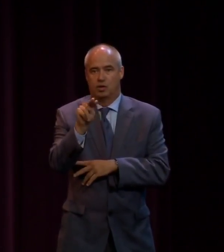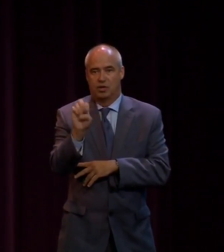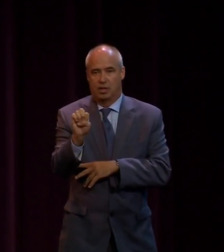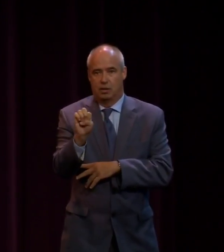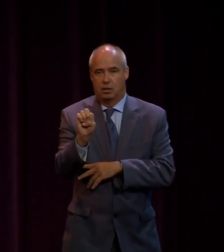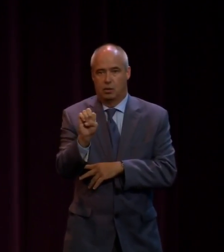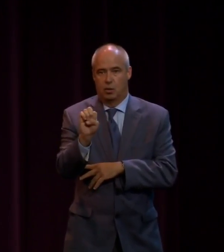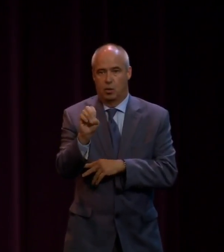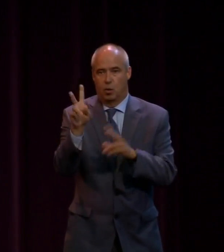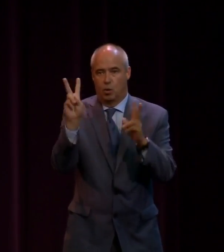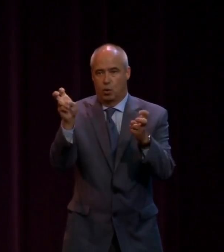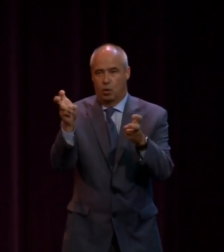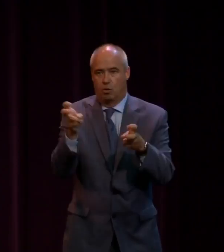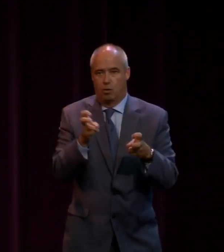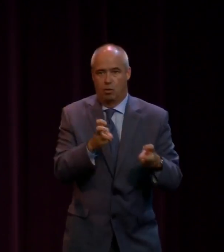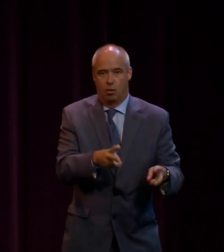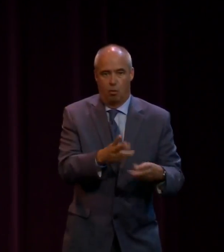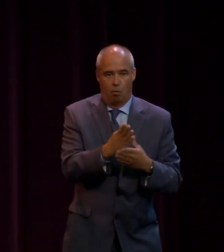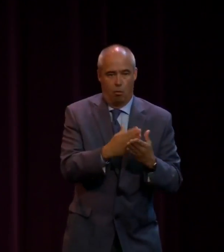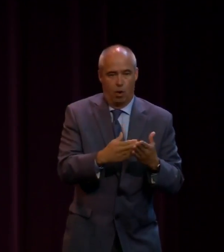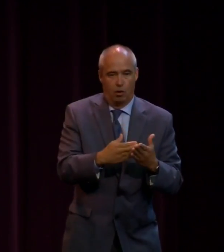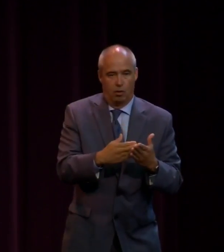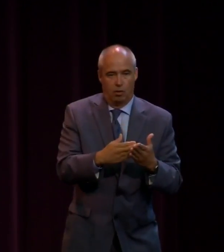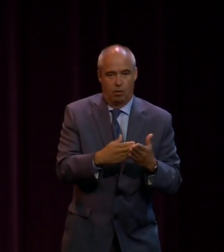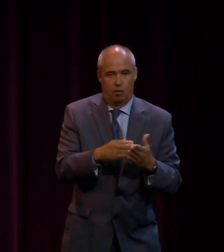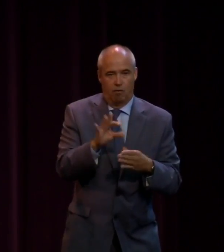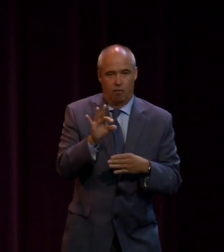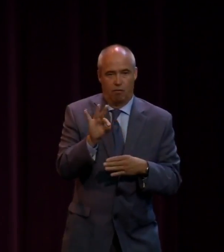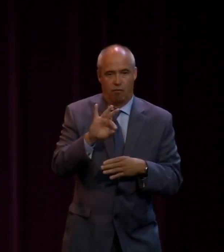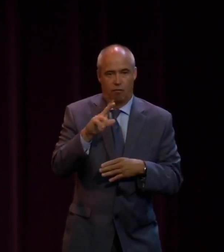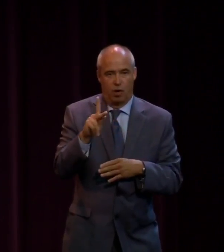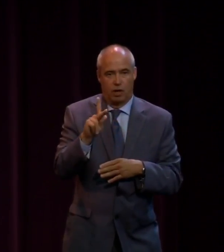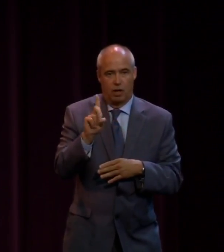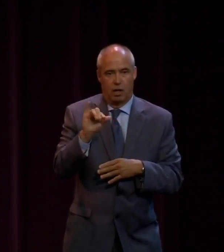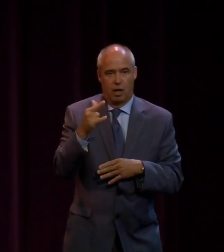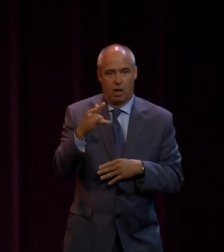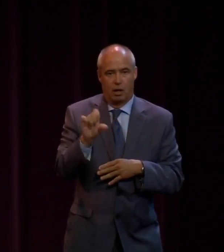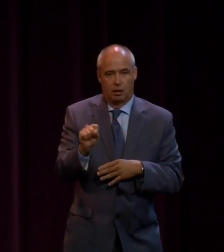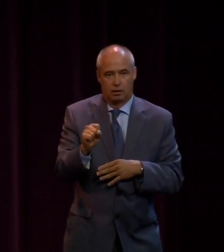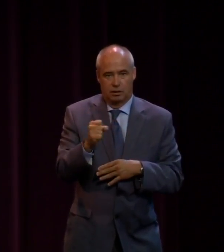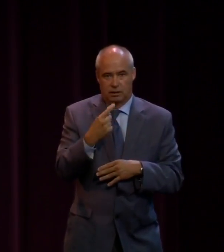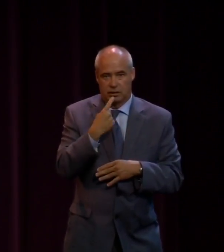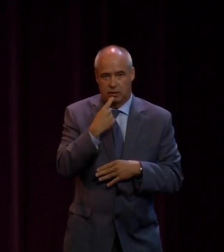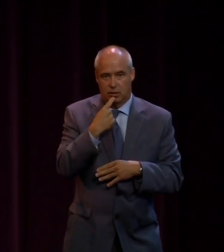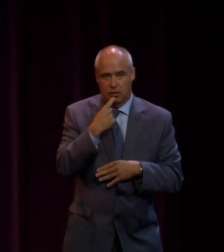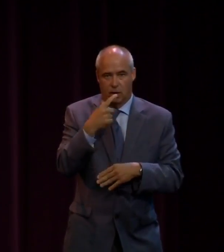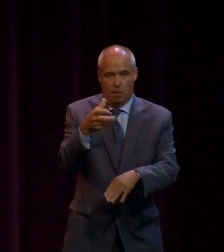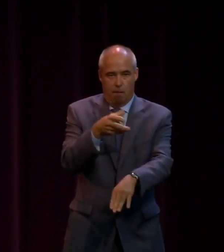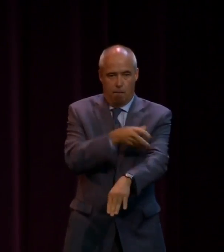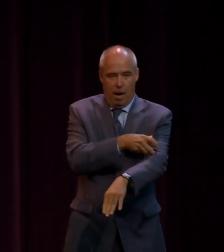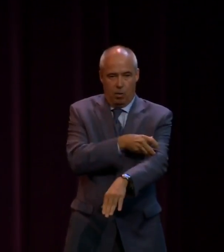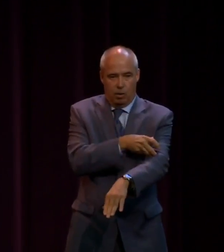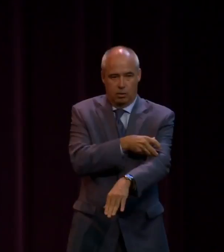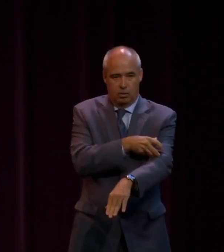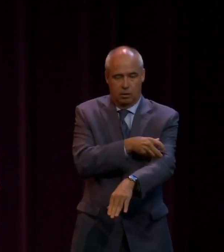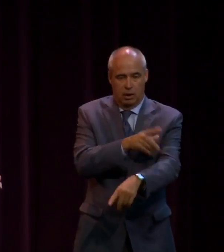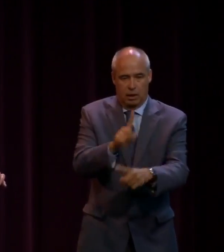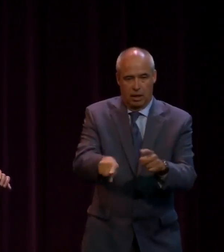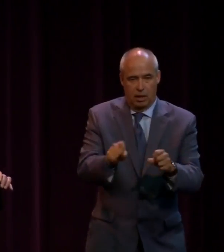BROWN'S FAVORITE QUOTE FROM FREDERICK DOUGLASS. WHAT FREDERICK DOUGLASS SAID POWER CONCEDES NOTHING WITHOUT A